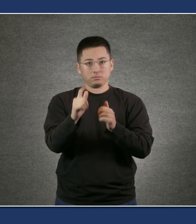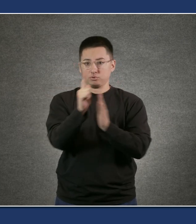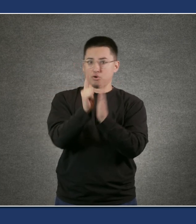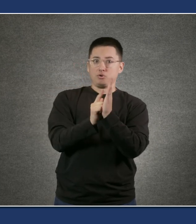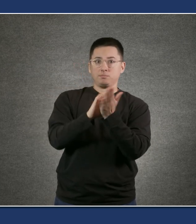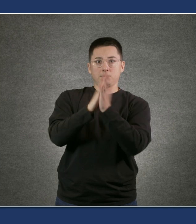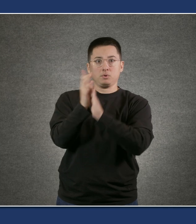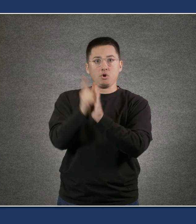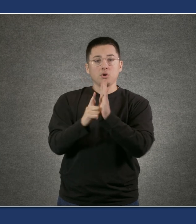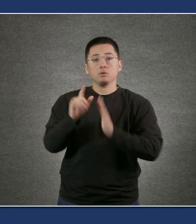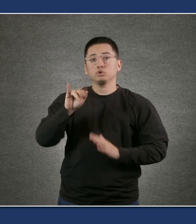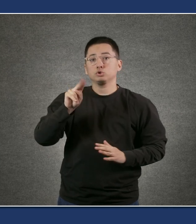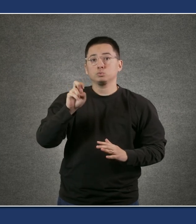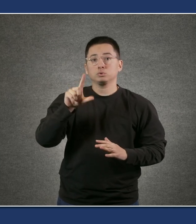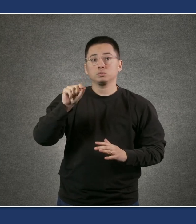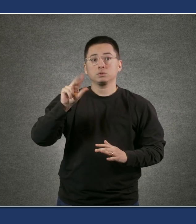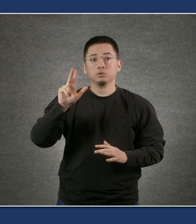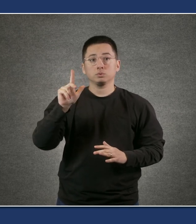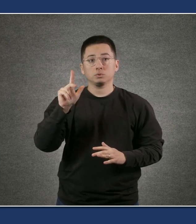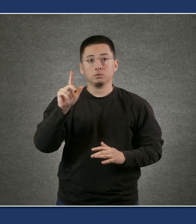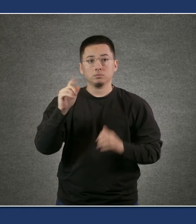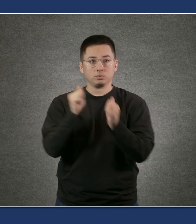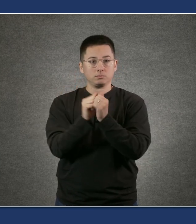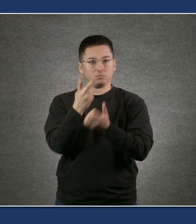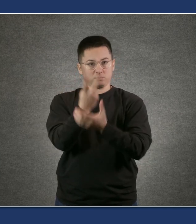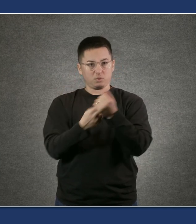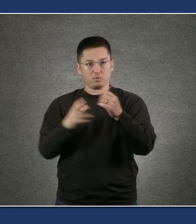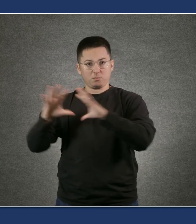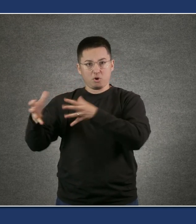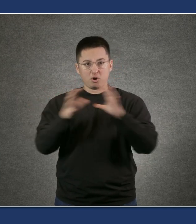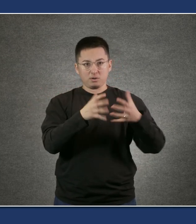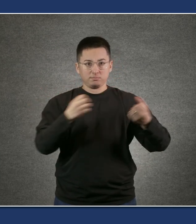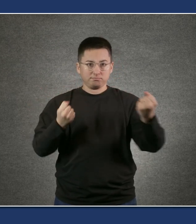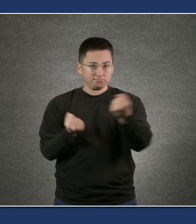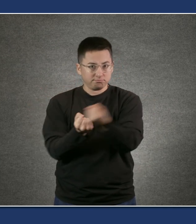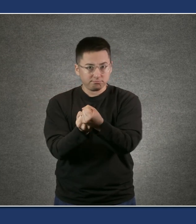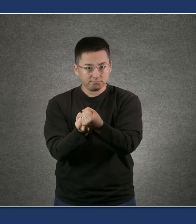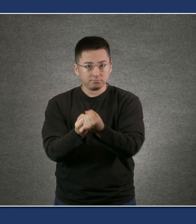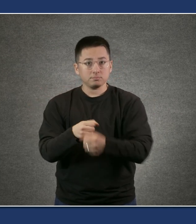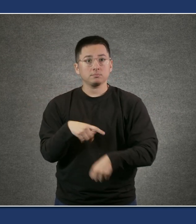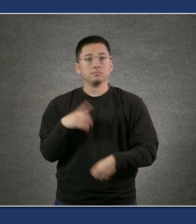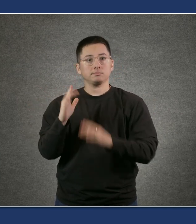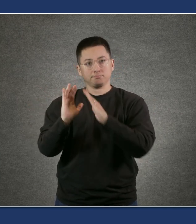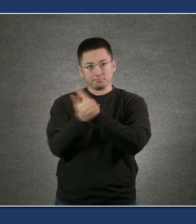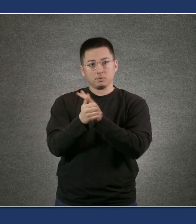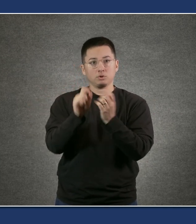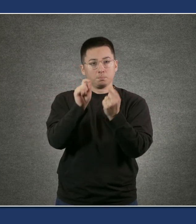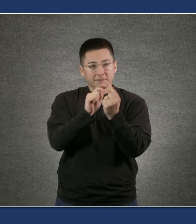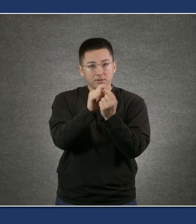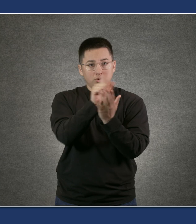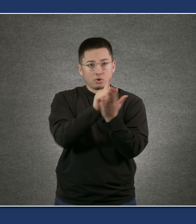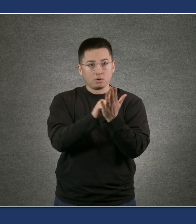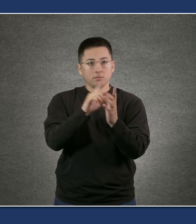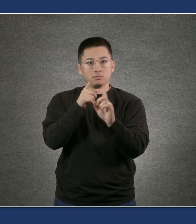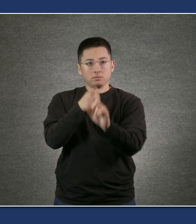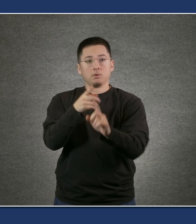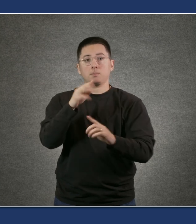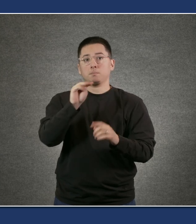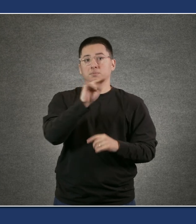the Minnesota PCA program so as to allow the PCAs of home care agencies to drive their clients while on duty.